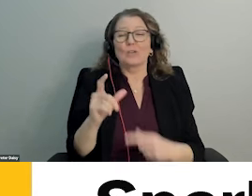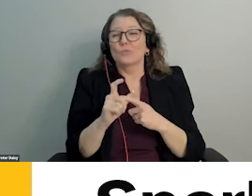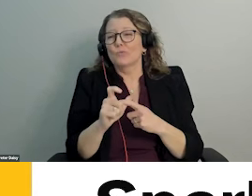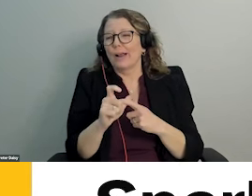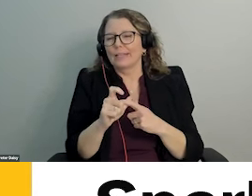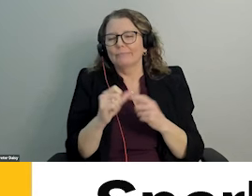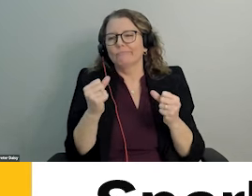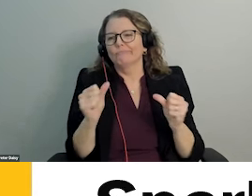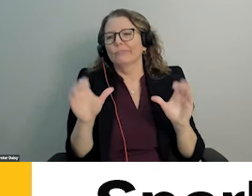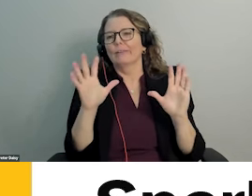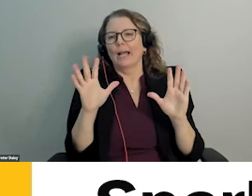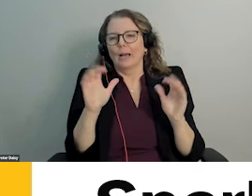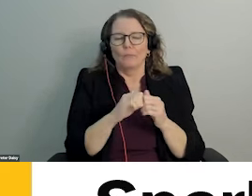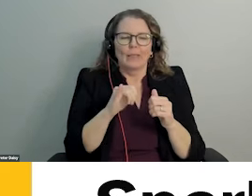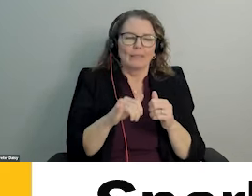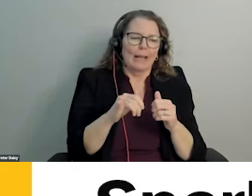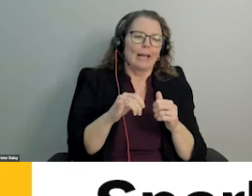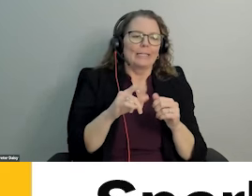that temporary disability of different running injuries.